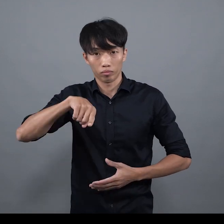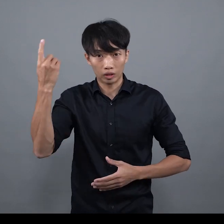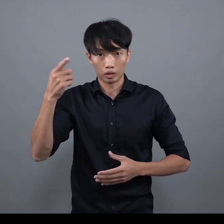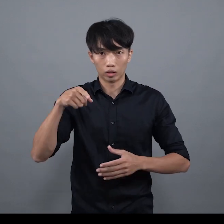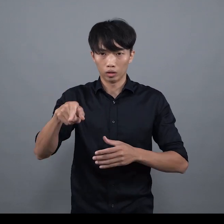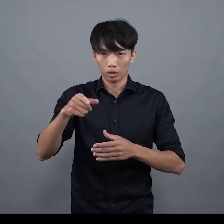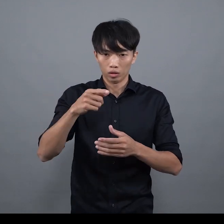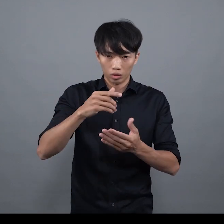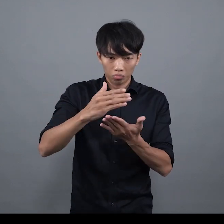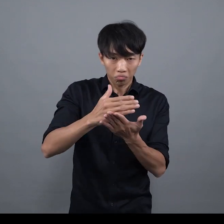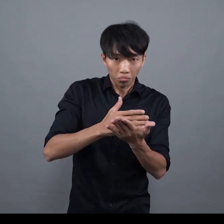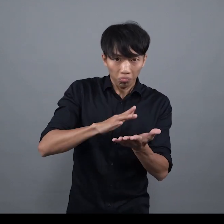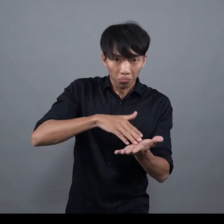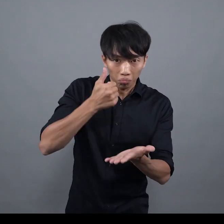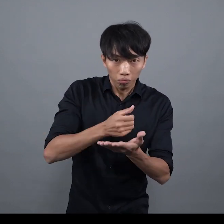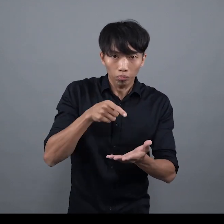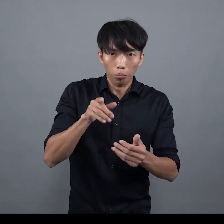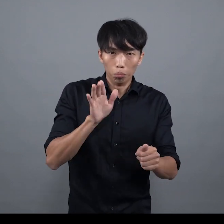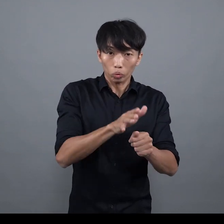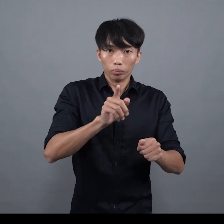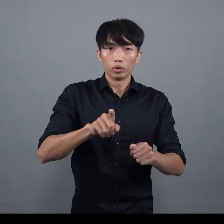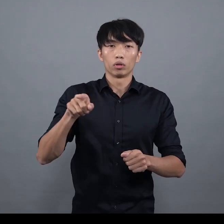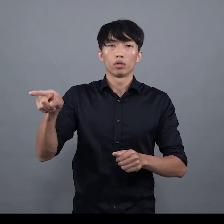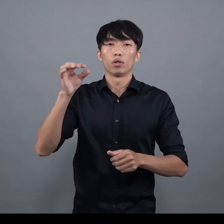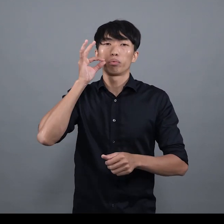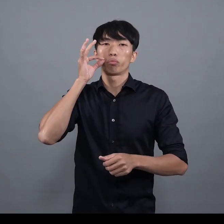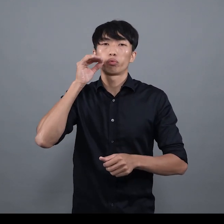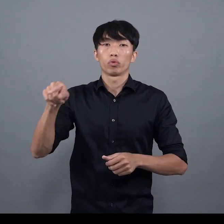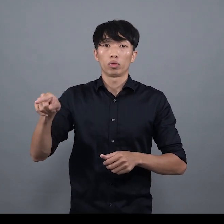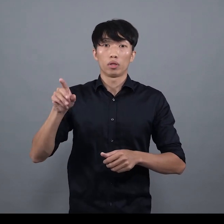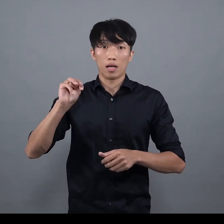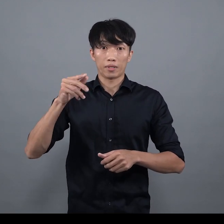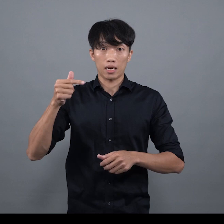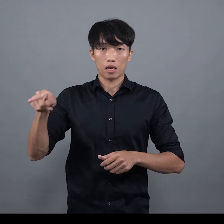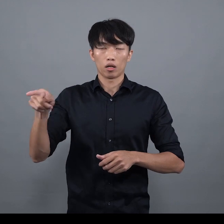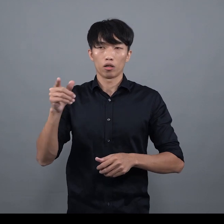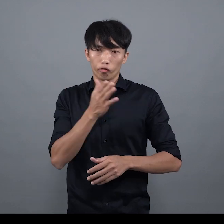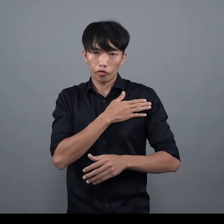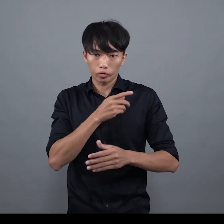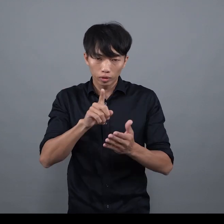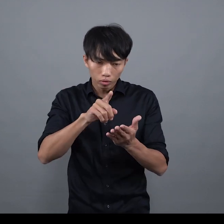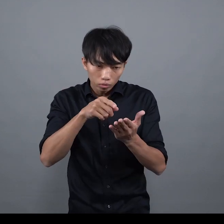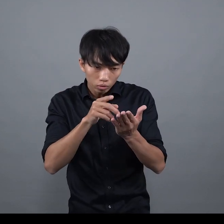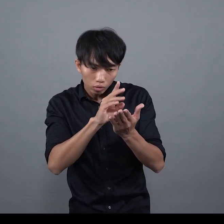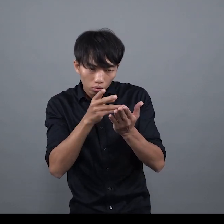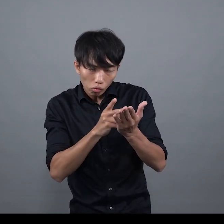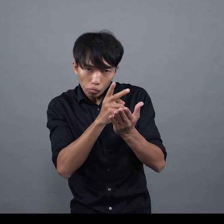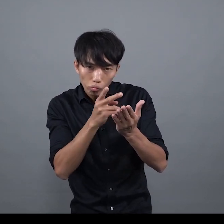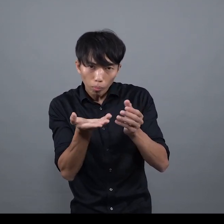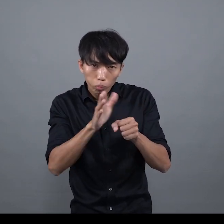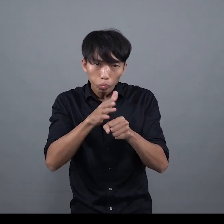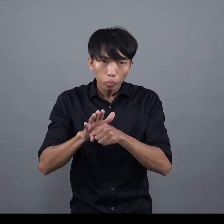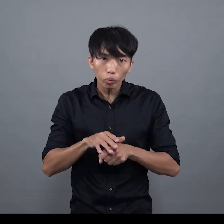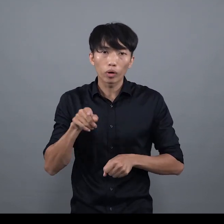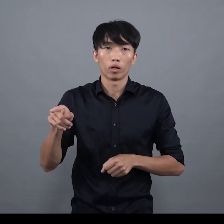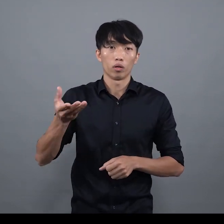IKKO YOKOYAMA： There is another key person who made this project possible: Sara Moy She was M+’s first conservator